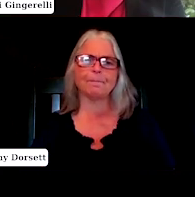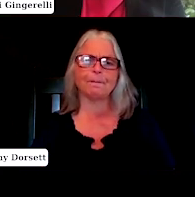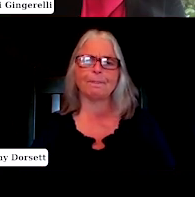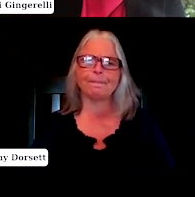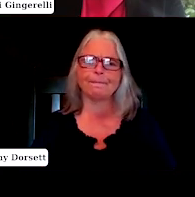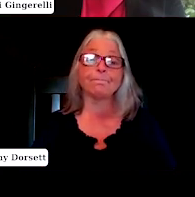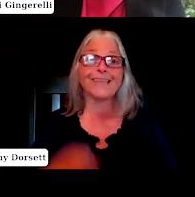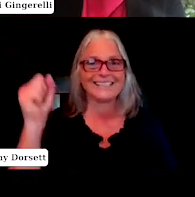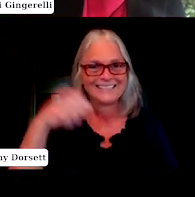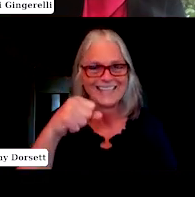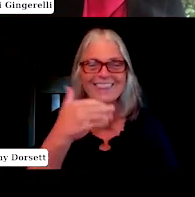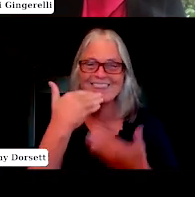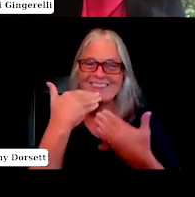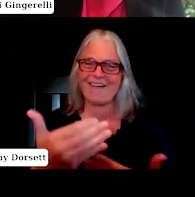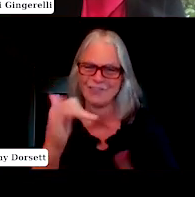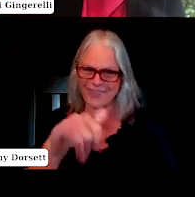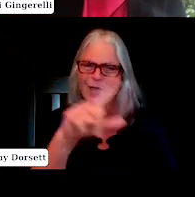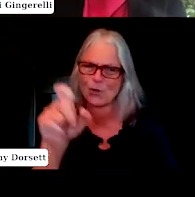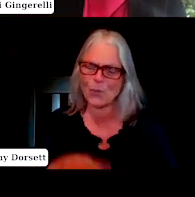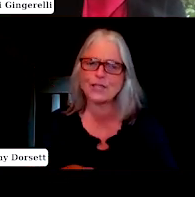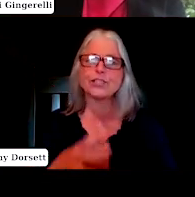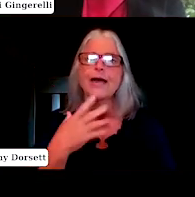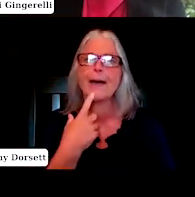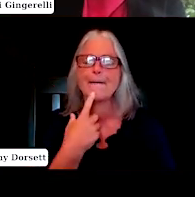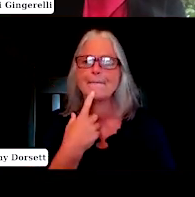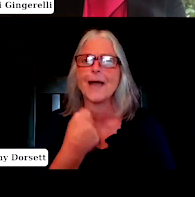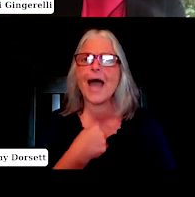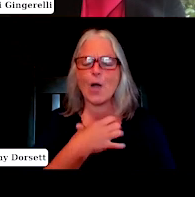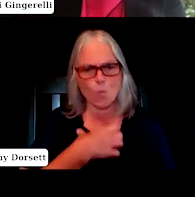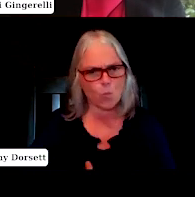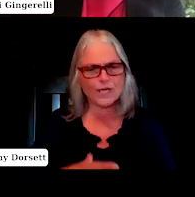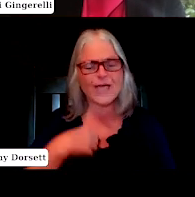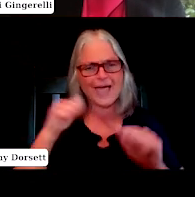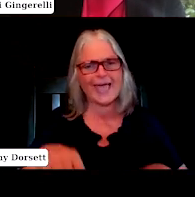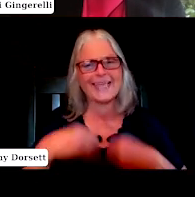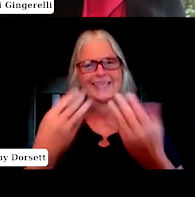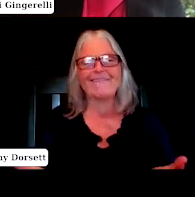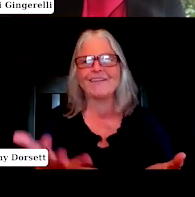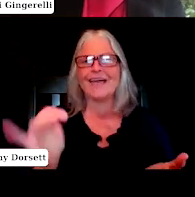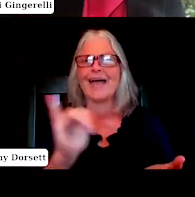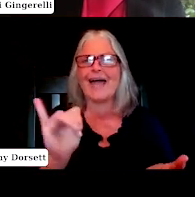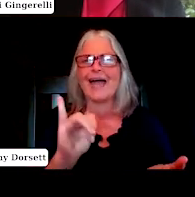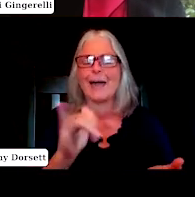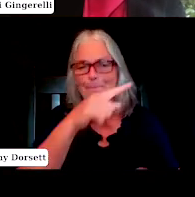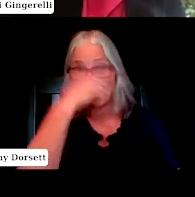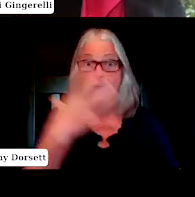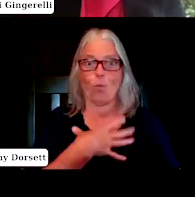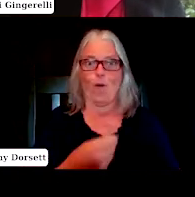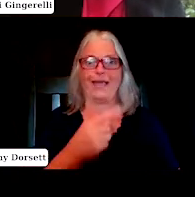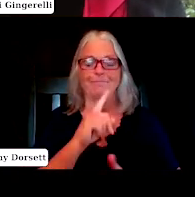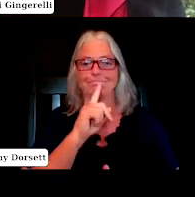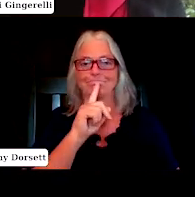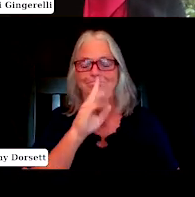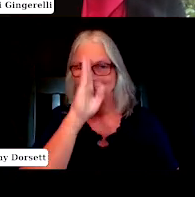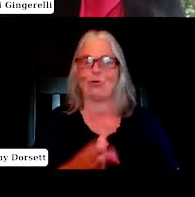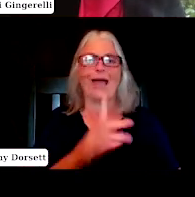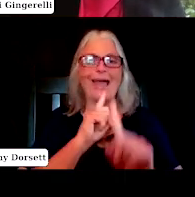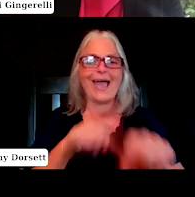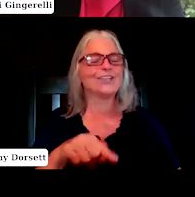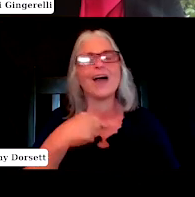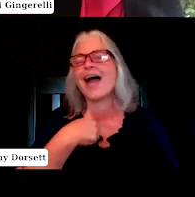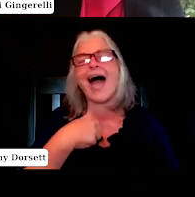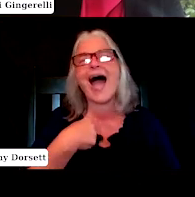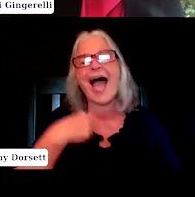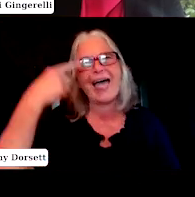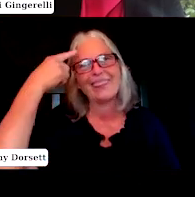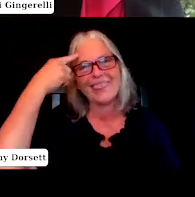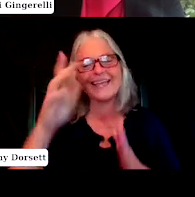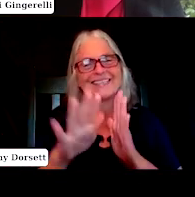Yes, thank you for that question. I wish I could give you like a black and white answer. I think it's become. It's it's a skill.